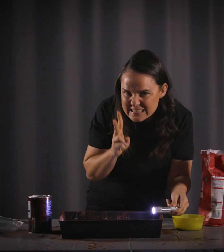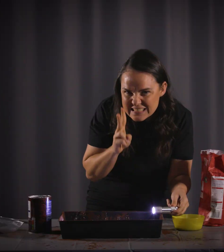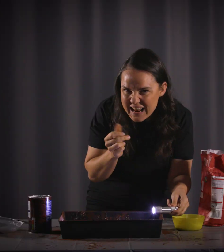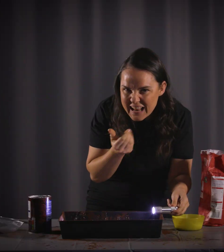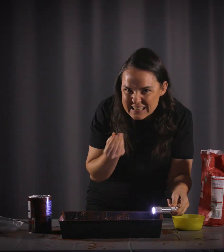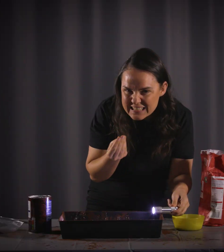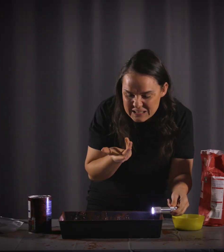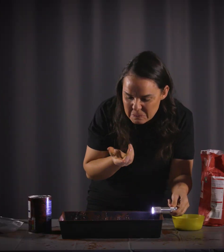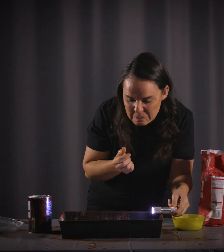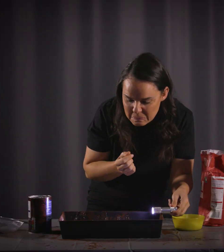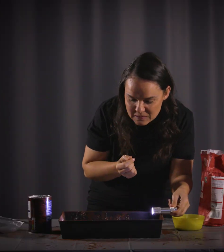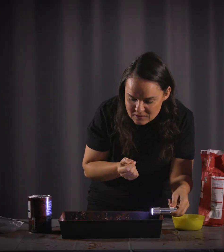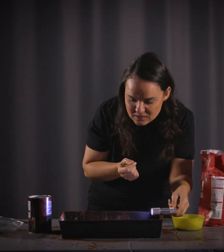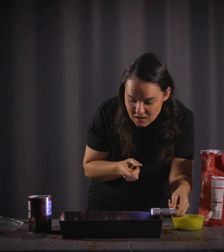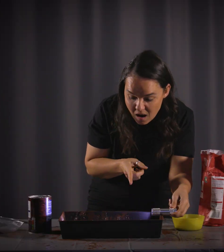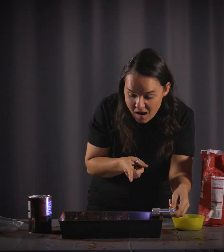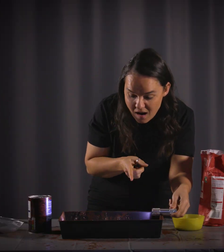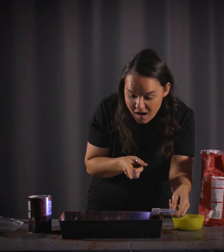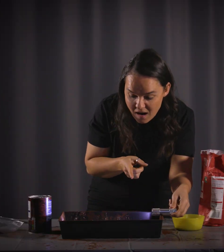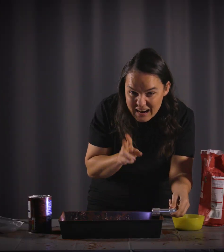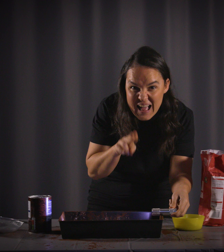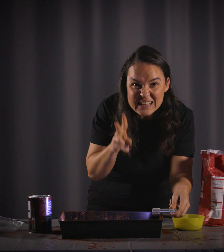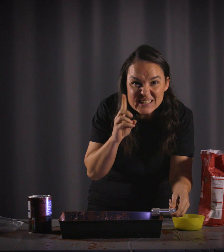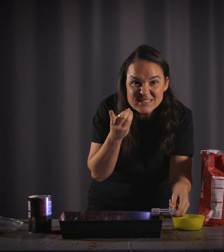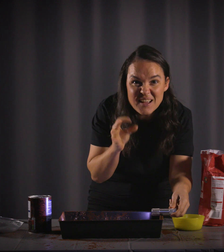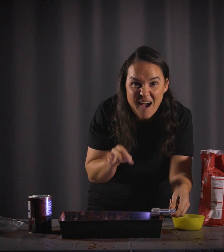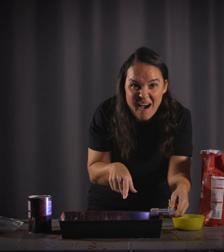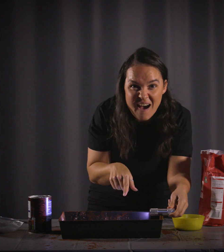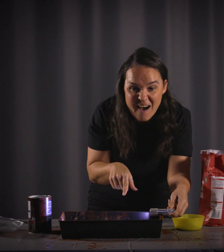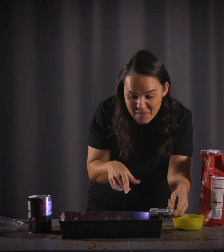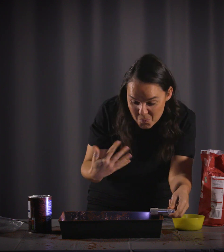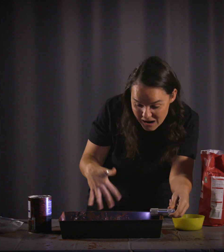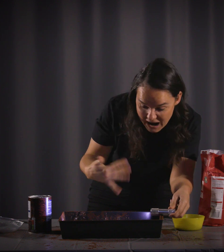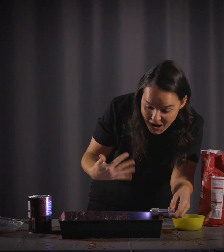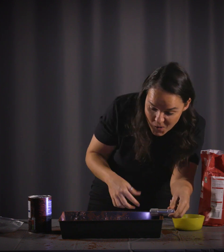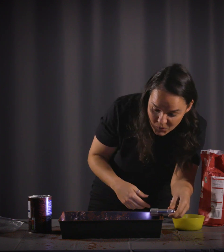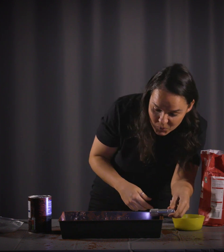I can't see anything. Oh! I can see a dog, wow.